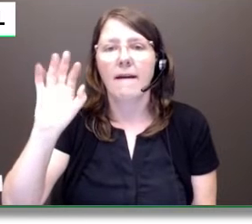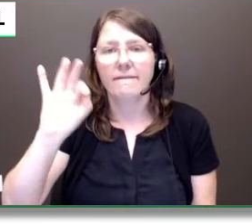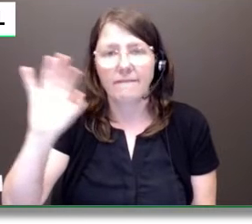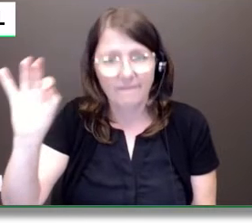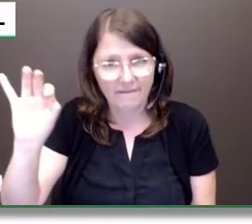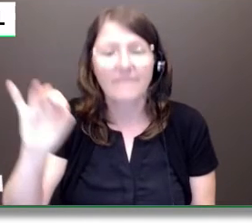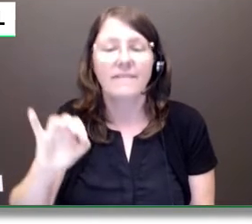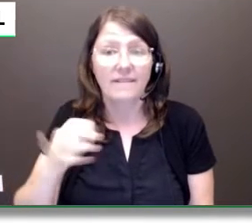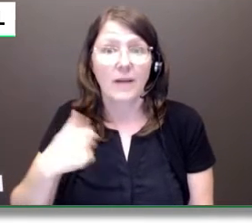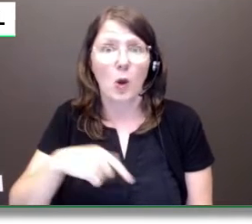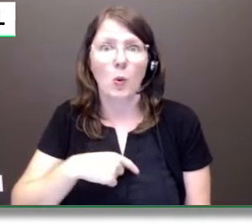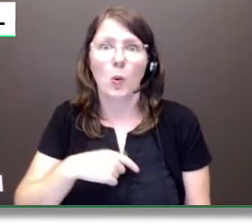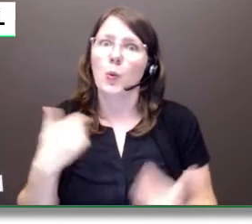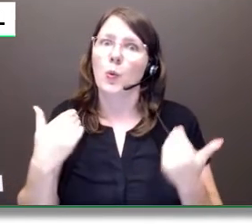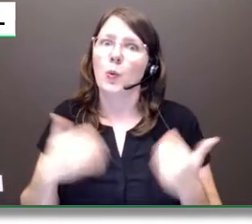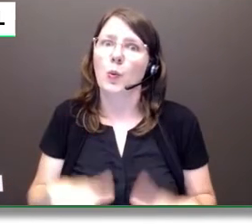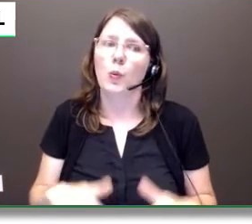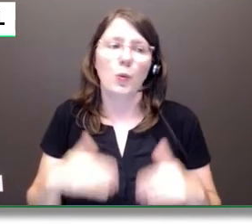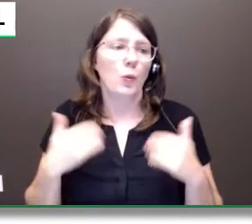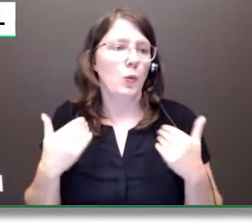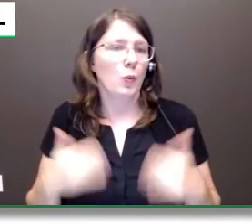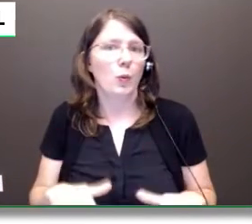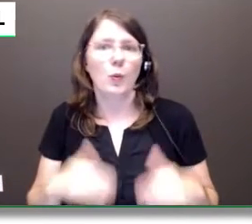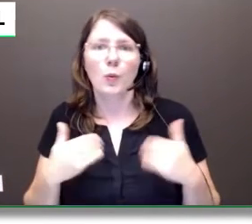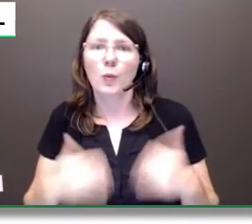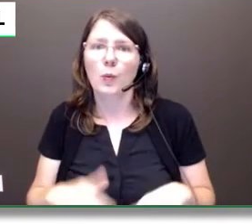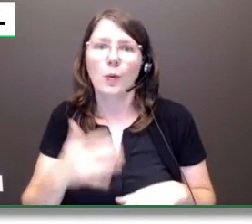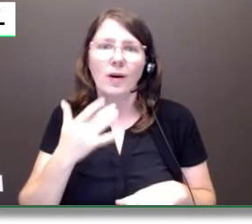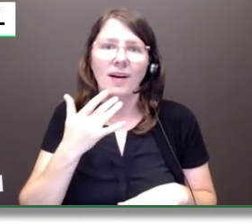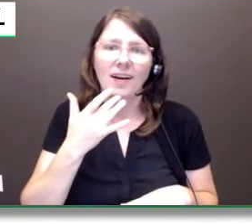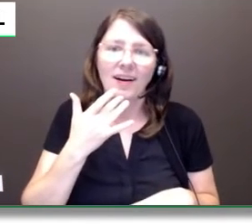privilege of being able to you know recreate on a lot of Alberta Park lands